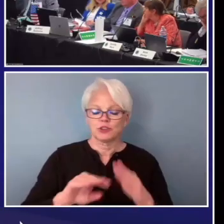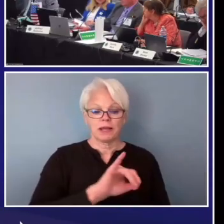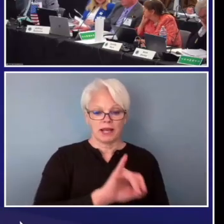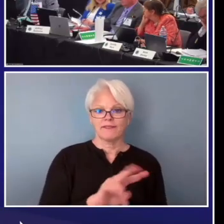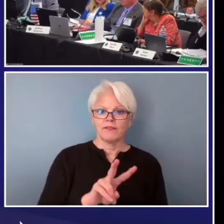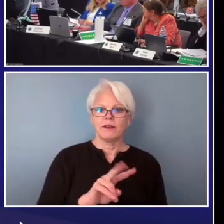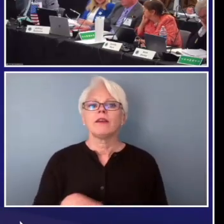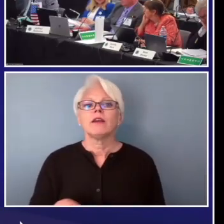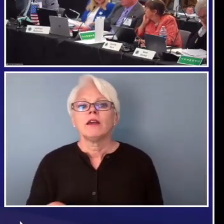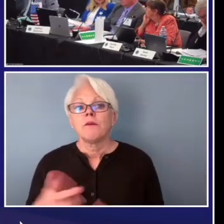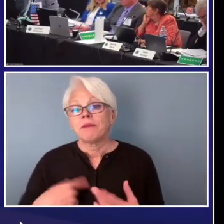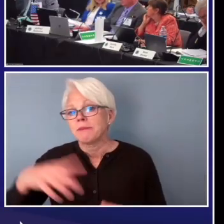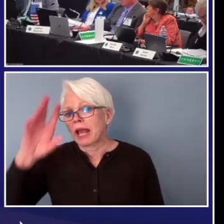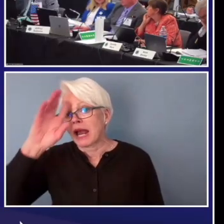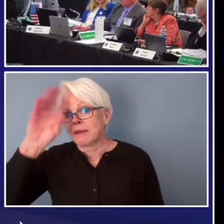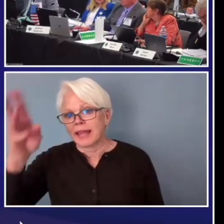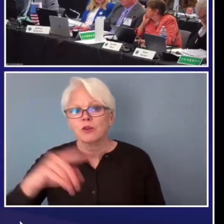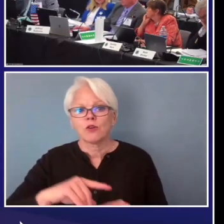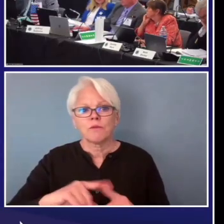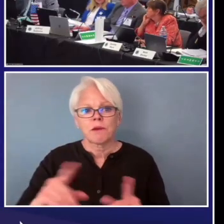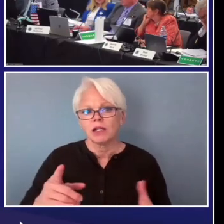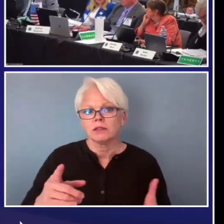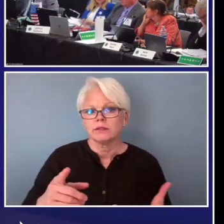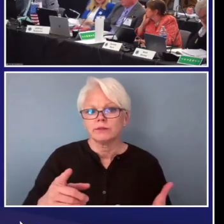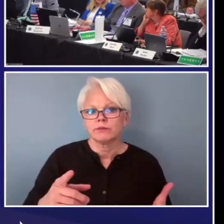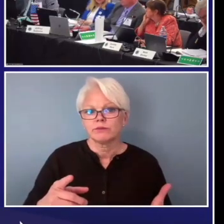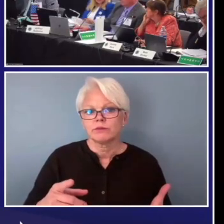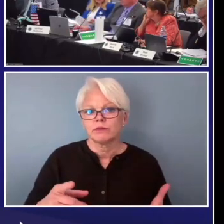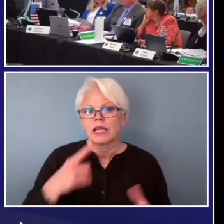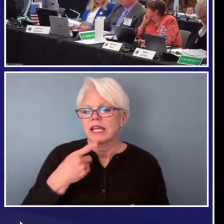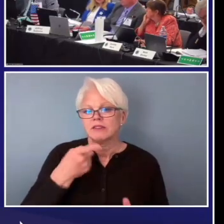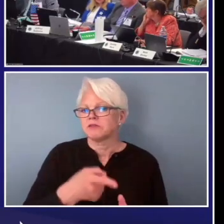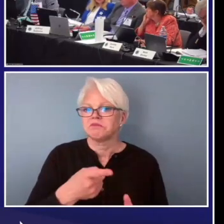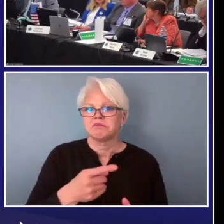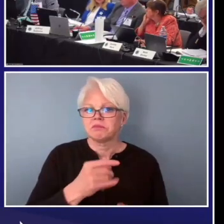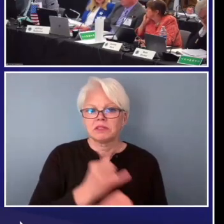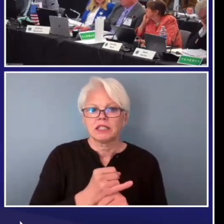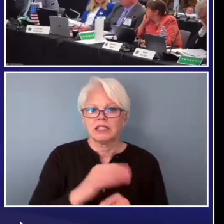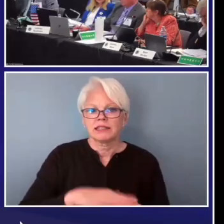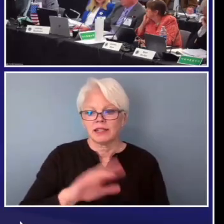I just wanted to throw out there, um, let's say said institution is on HCM one or HCM 2.